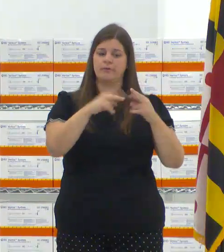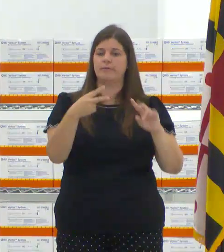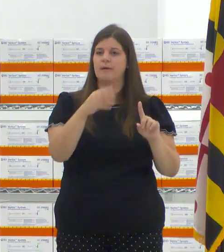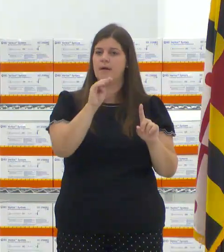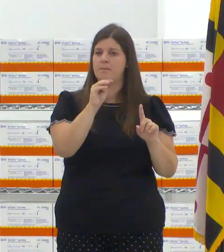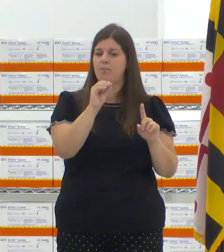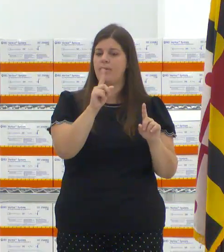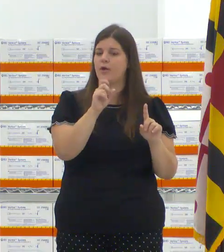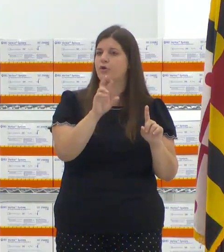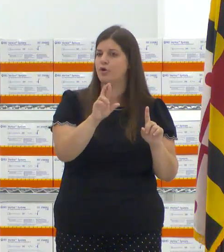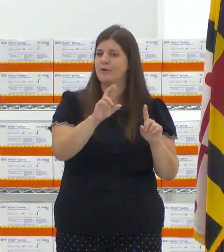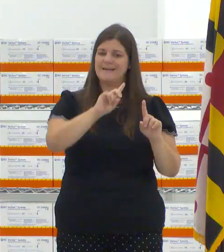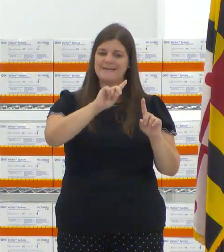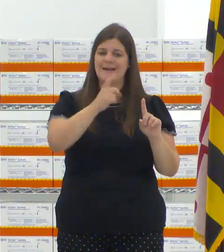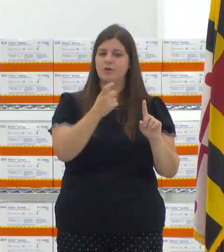[indiscernible]